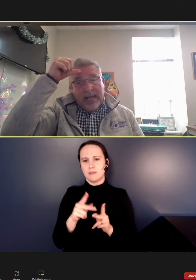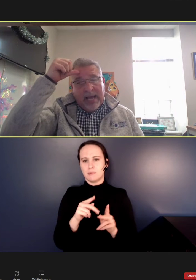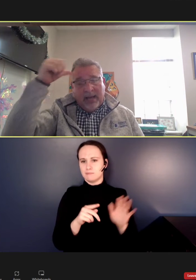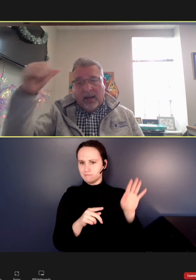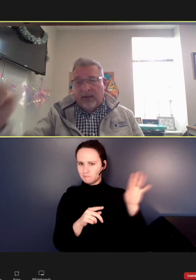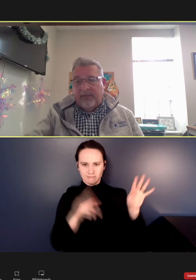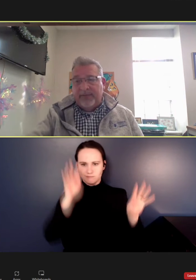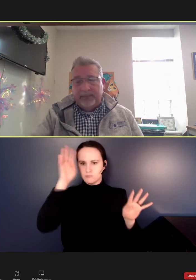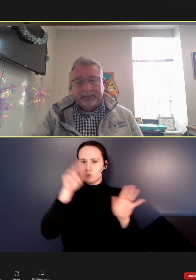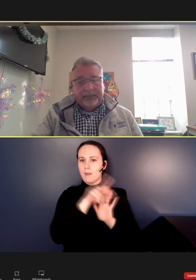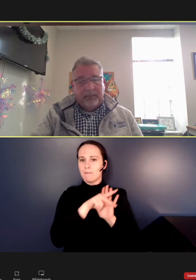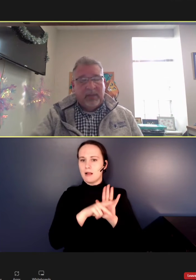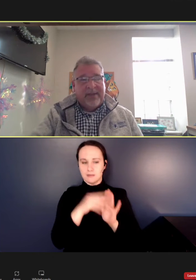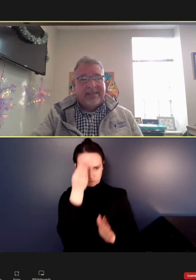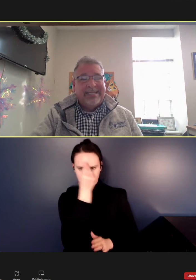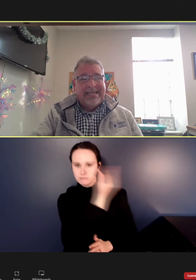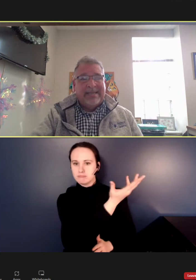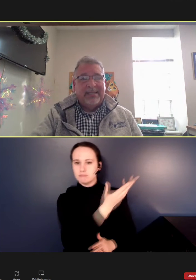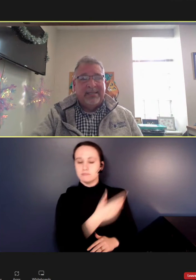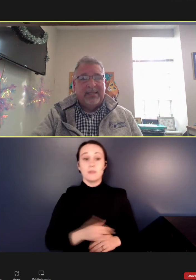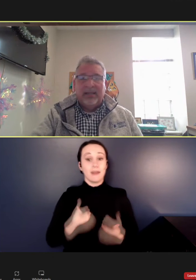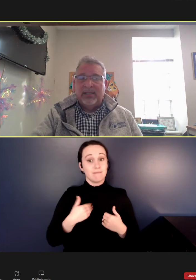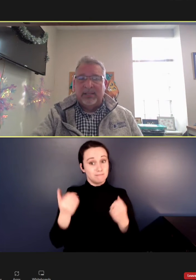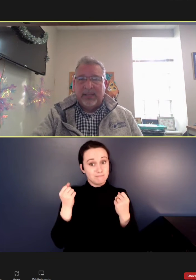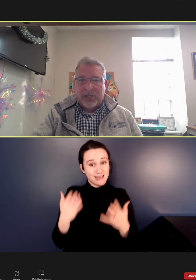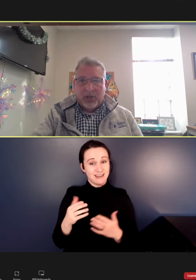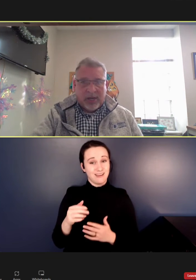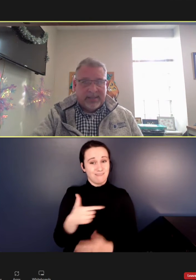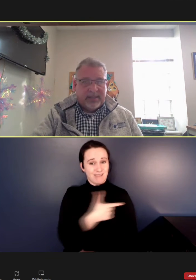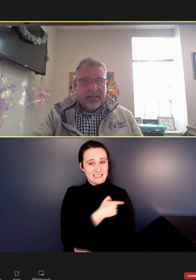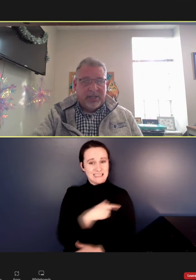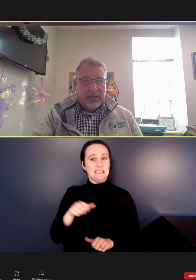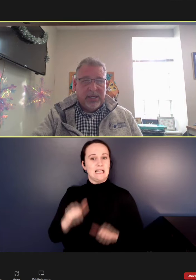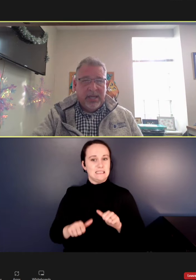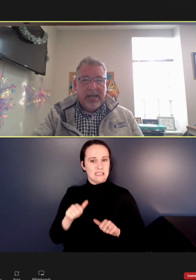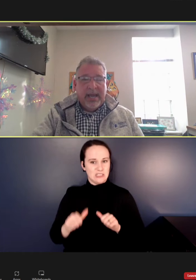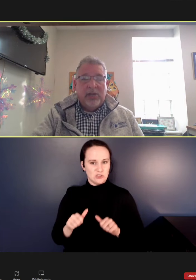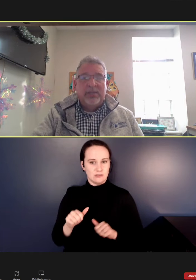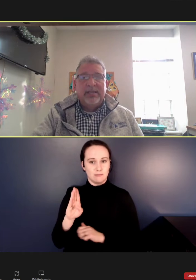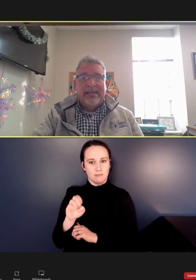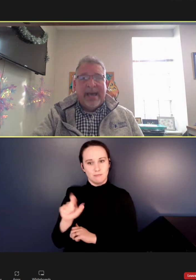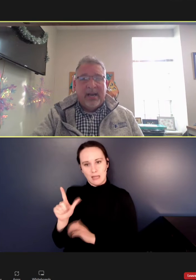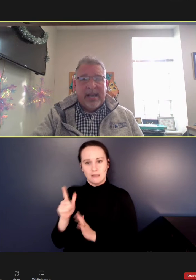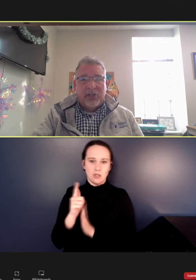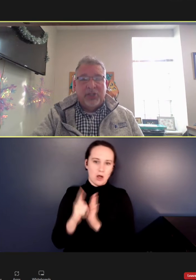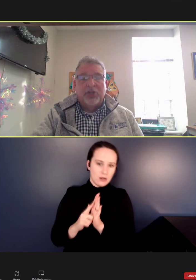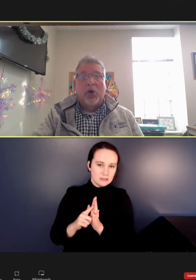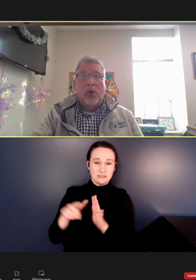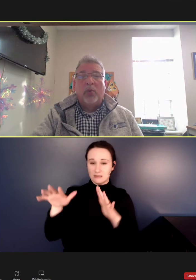lot of vaccine-hesitant legislation across the nation. And using data to actually show where